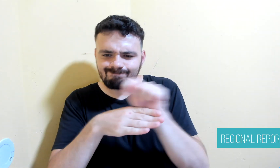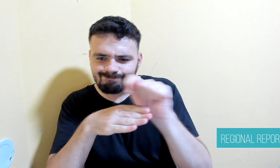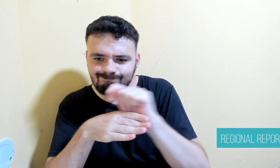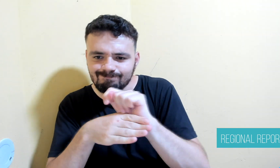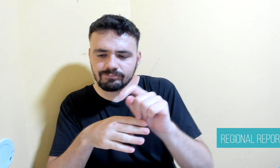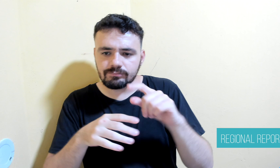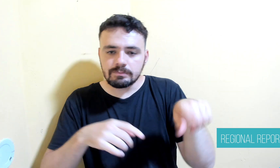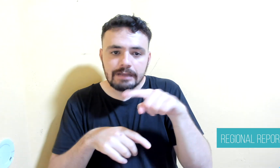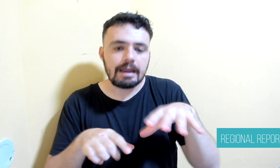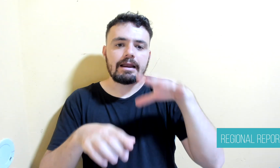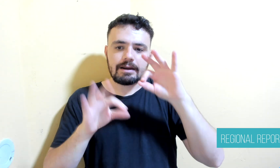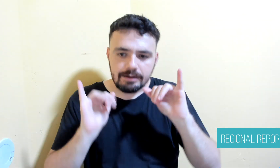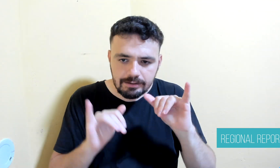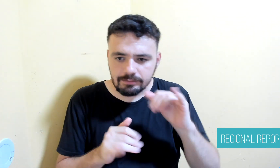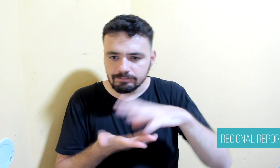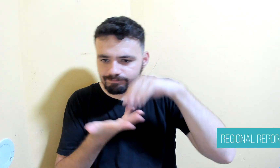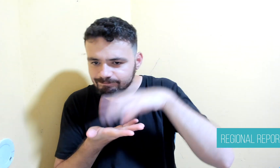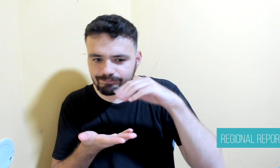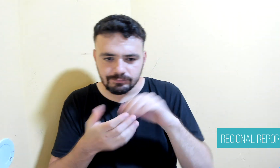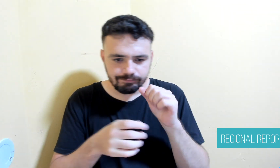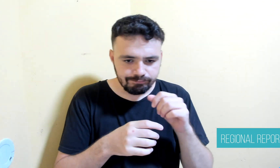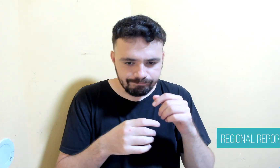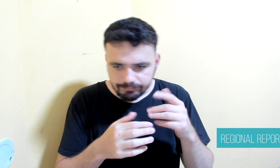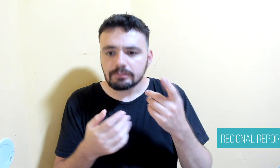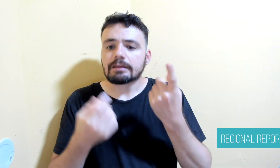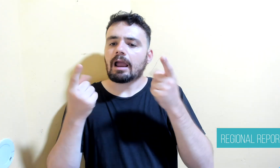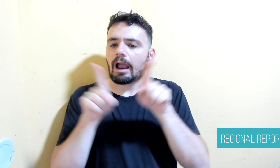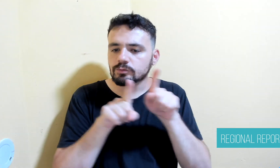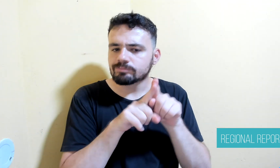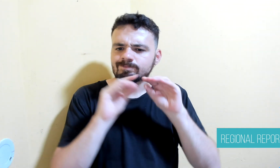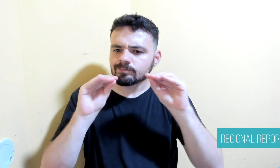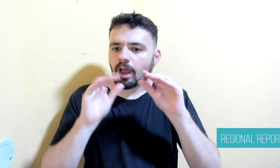Volunteer Fire Company 28 gave a theoretical/practical talk